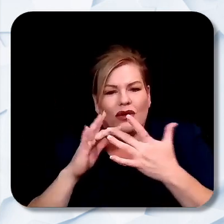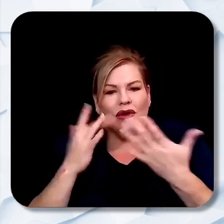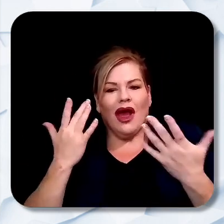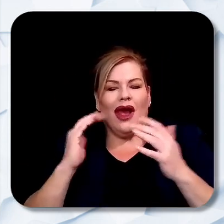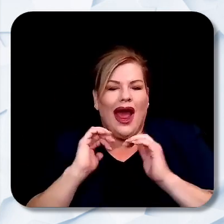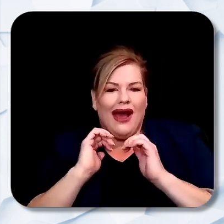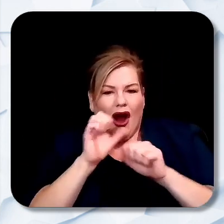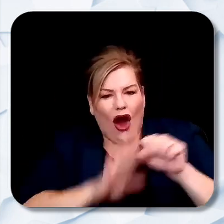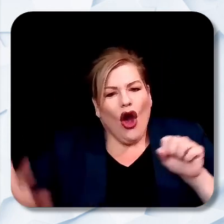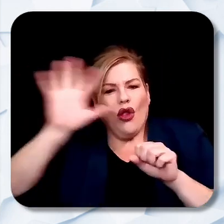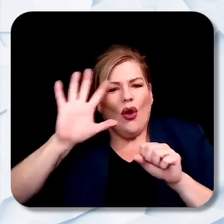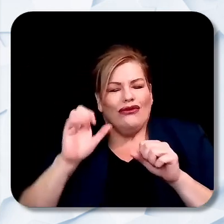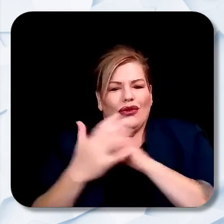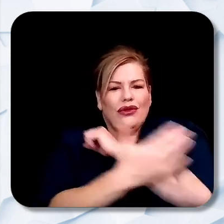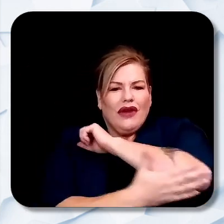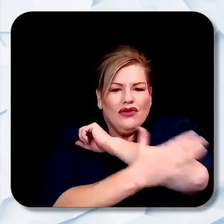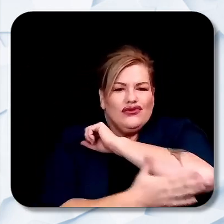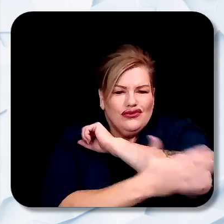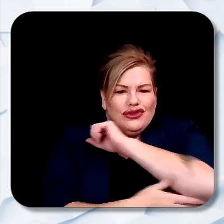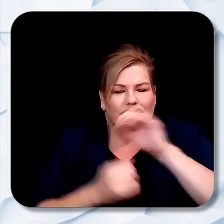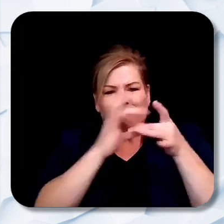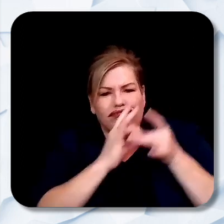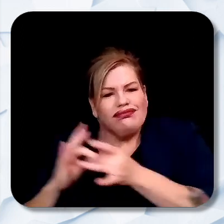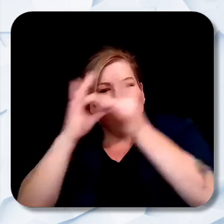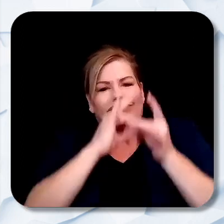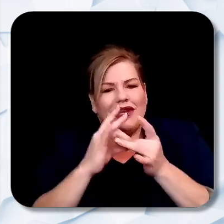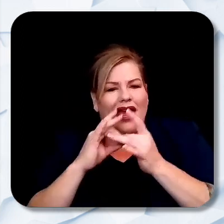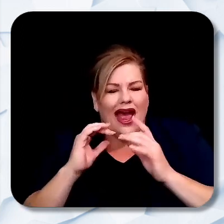the country, so that we can join together. See how we could help each other, learn from each